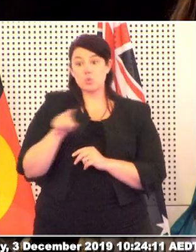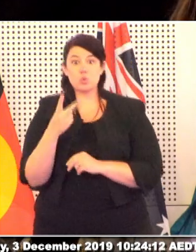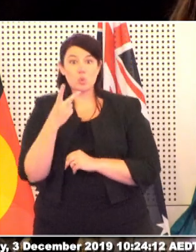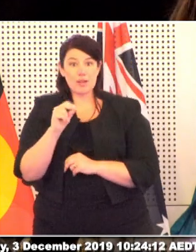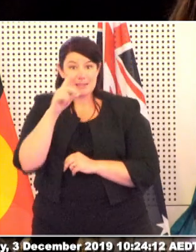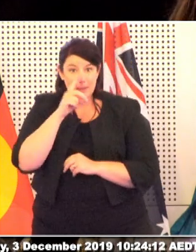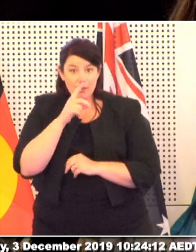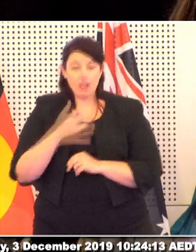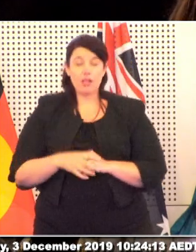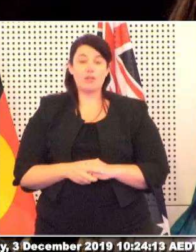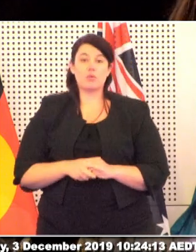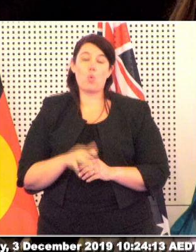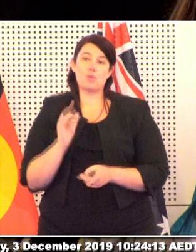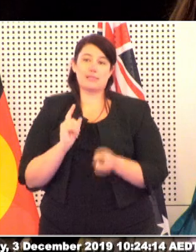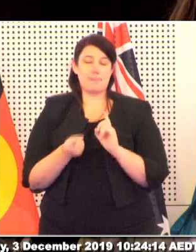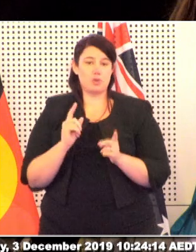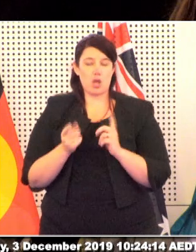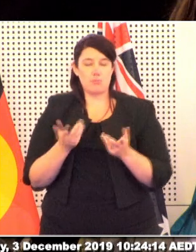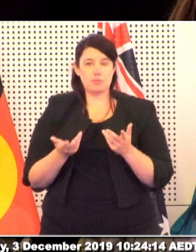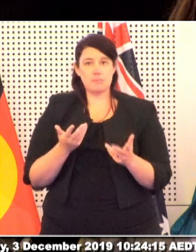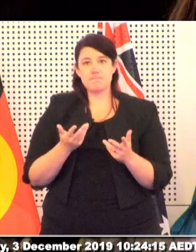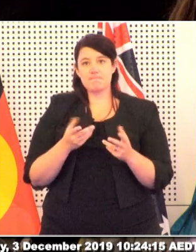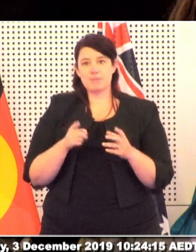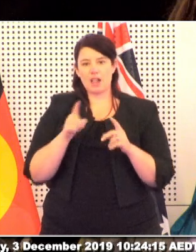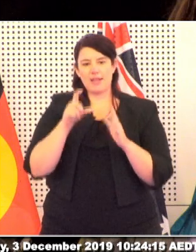Or in some cases you’d have something like a cluster of group homes.